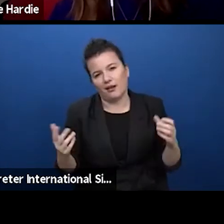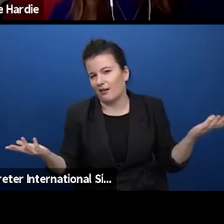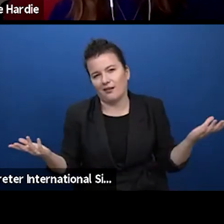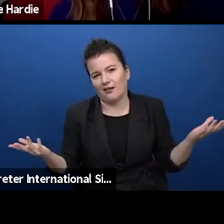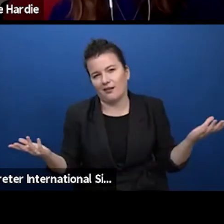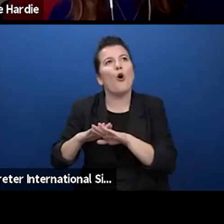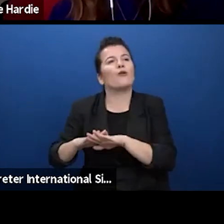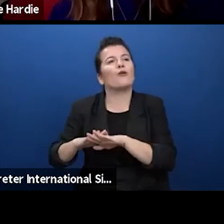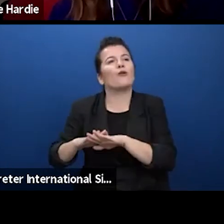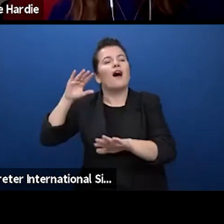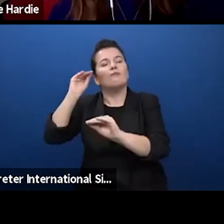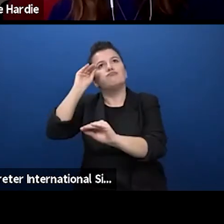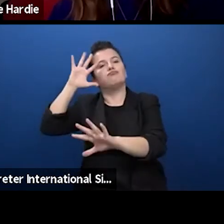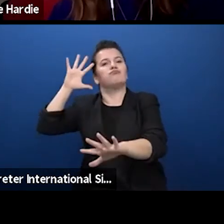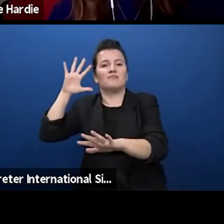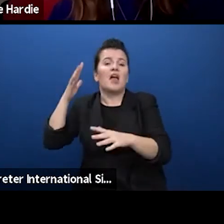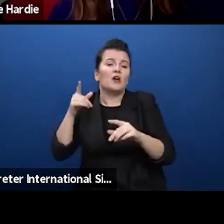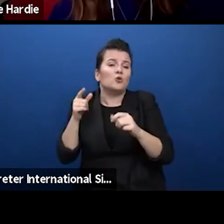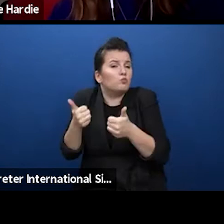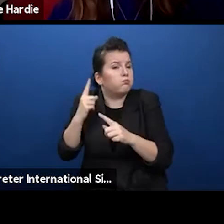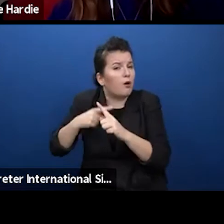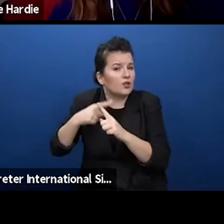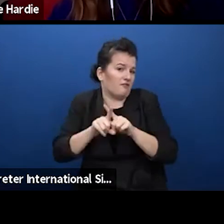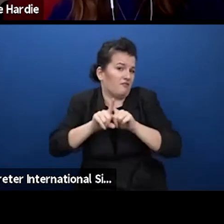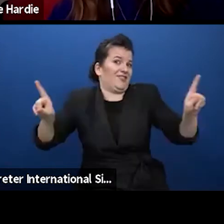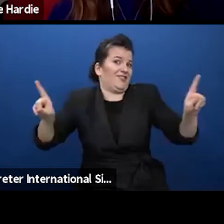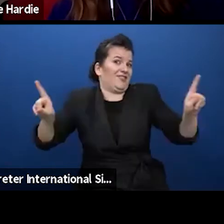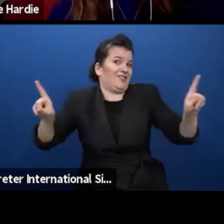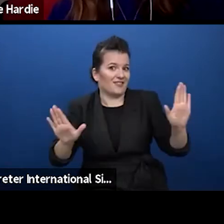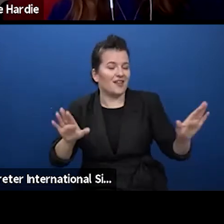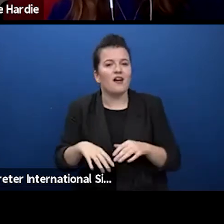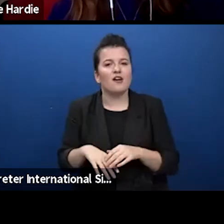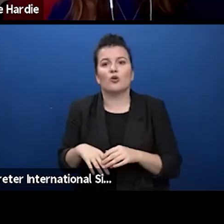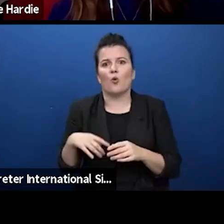working on the subject of memory or whatever like you know, we just look for things that unify our,